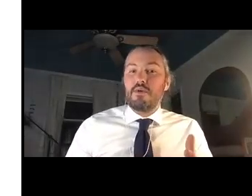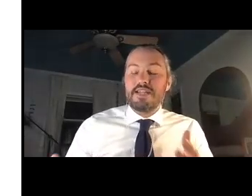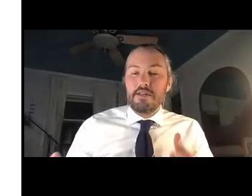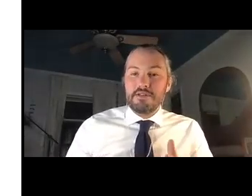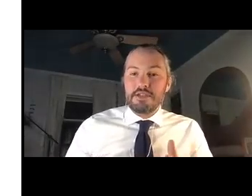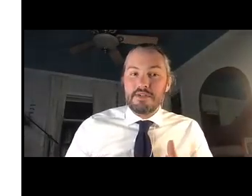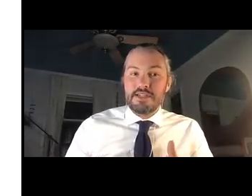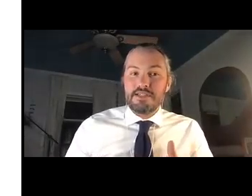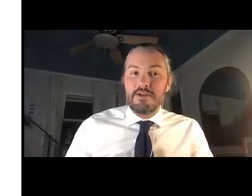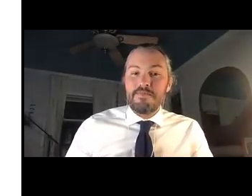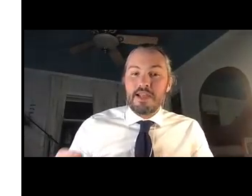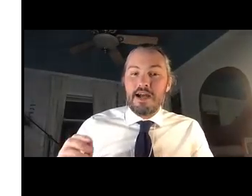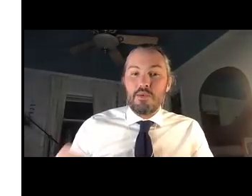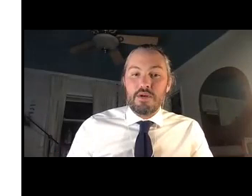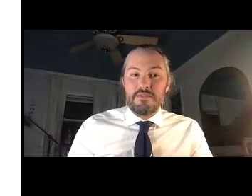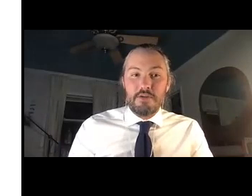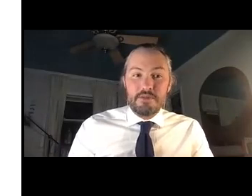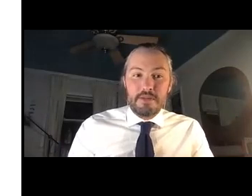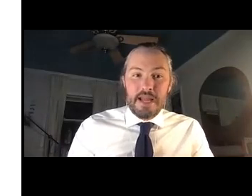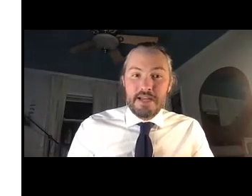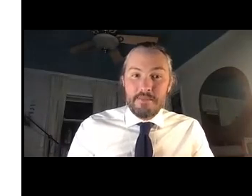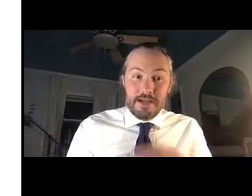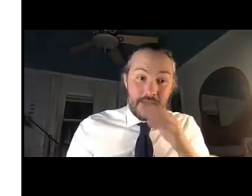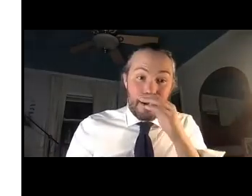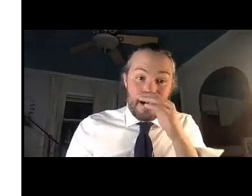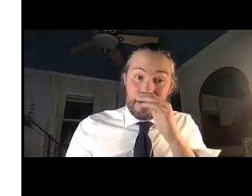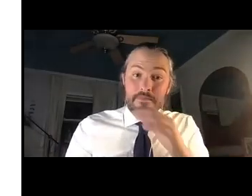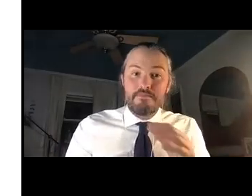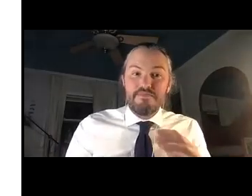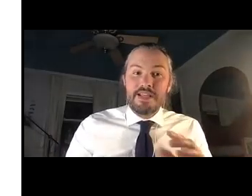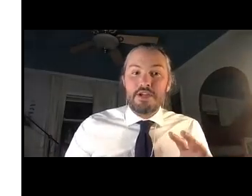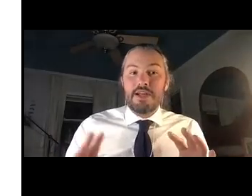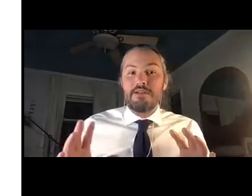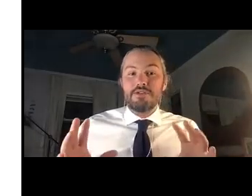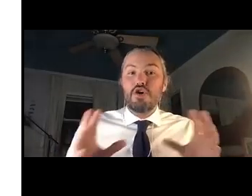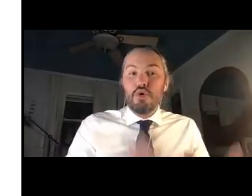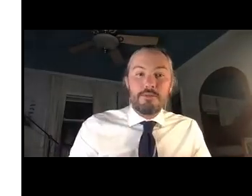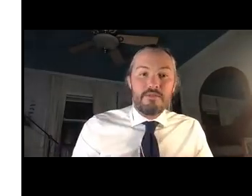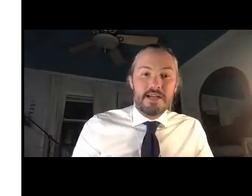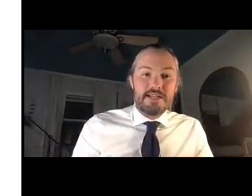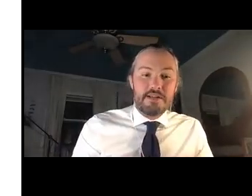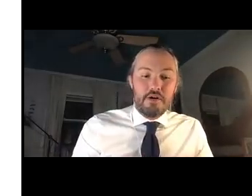telehealth services that were developed during the pandemic. So it includes who can provide telehealth